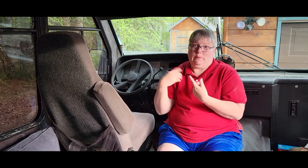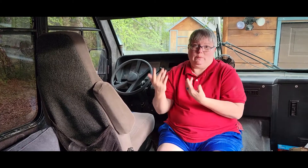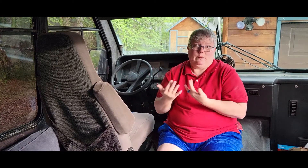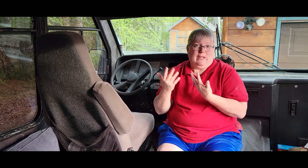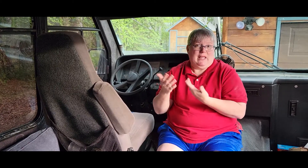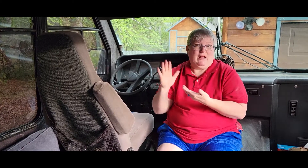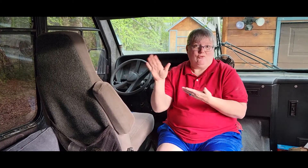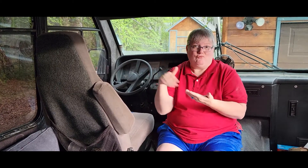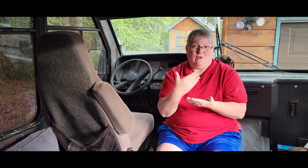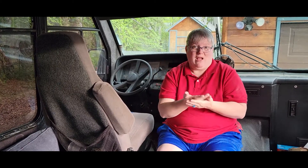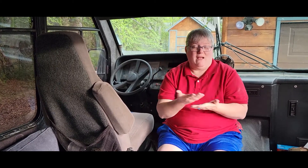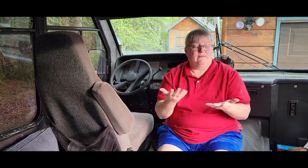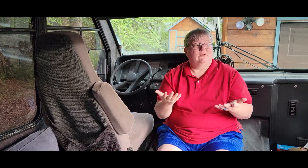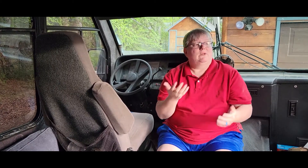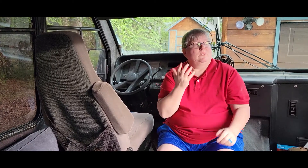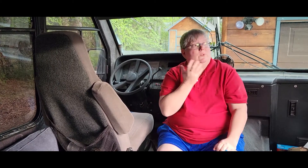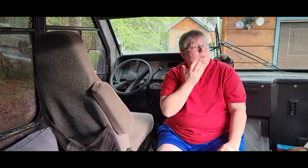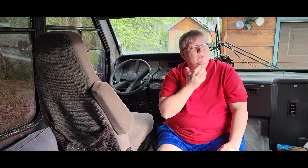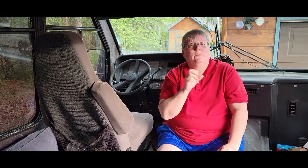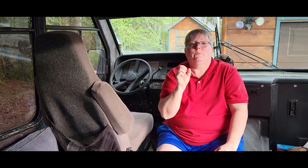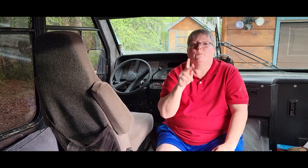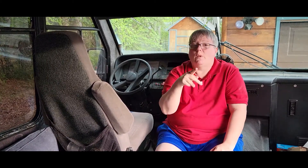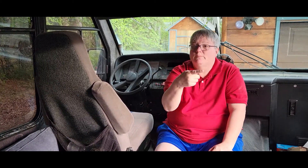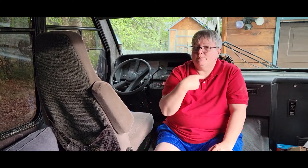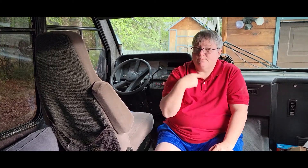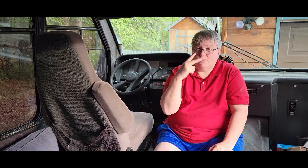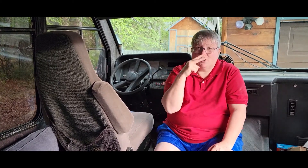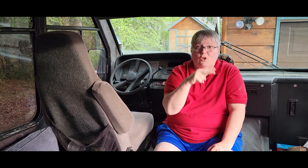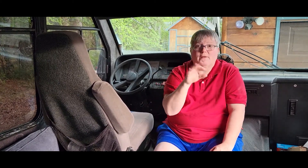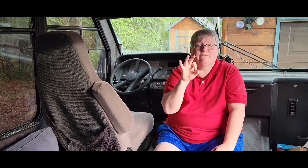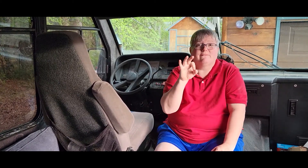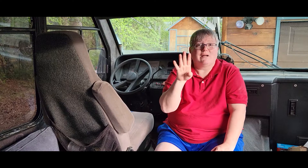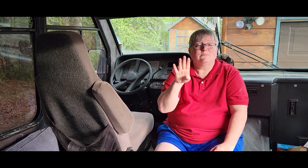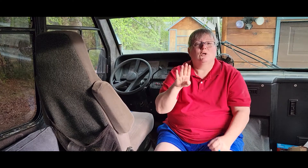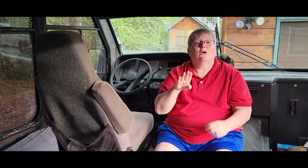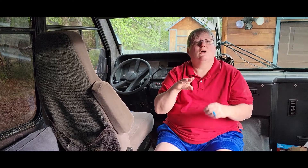them but I'm just waiting on them to arrive. So I was like oh okay. So Summer and I looked